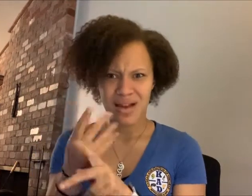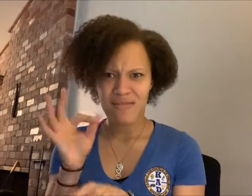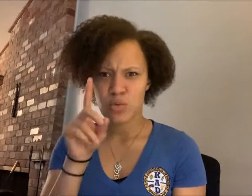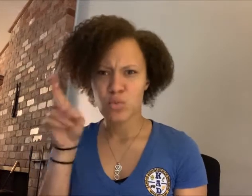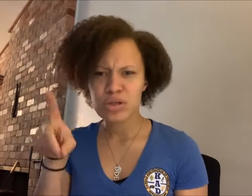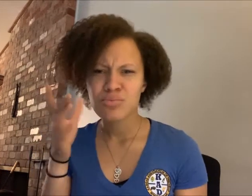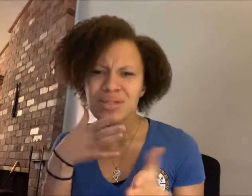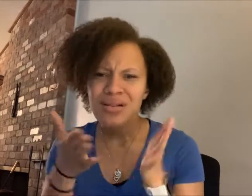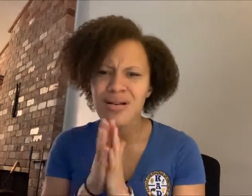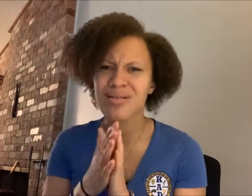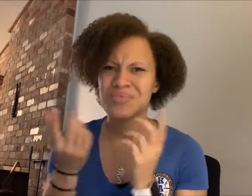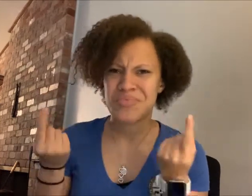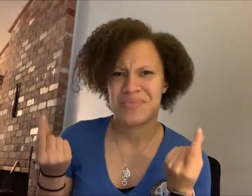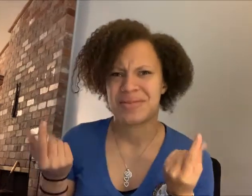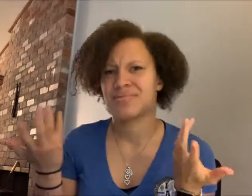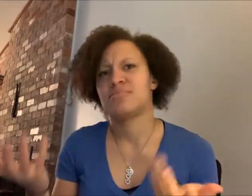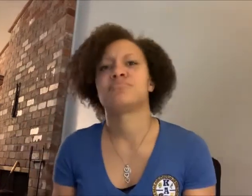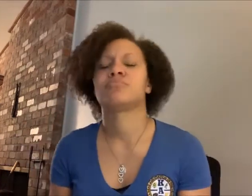I know you are wondering what kind of question is asked,